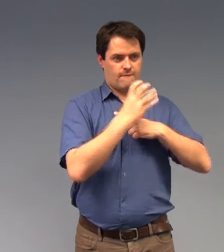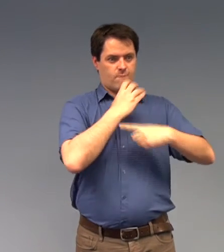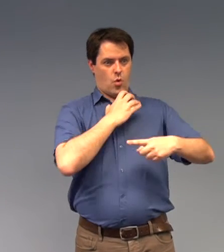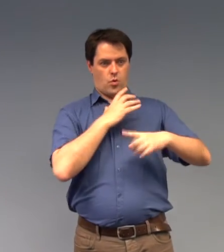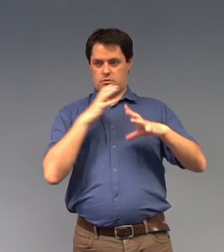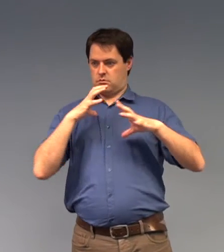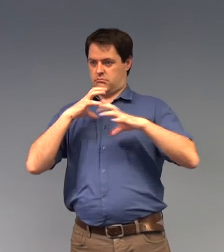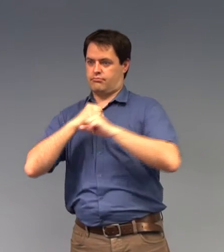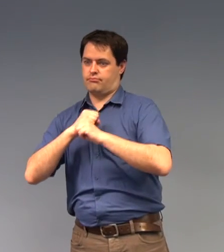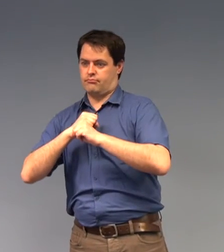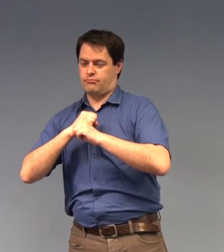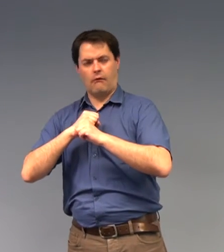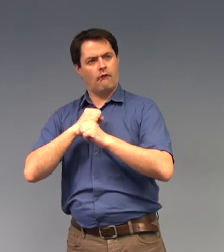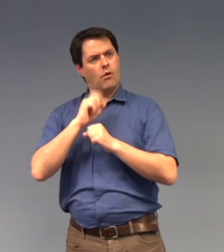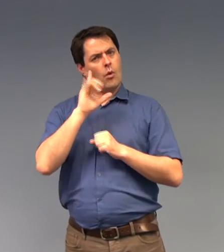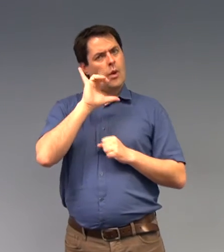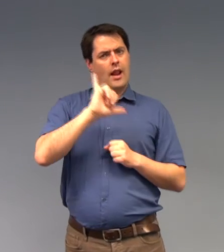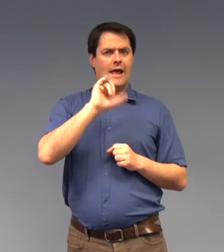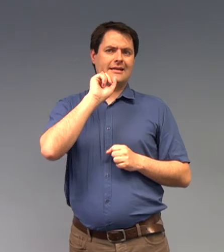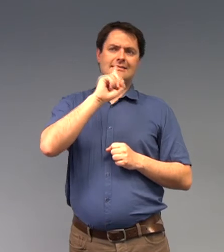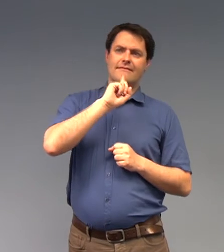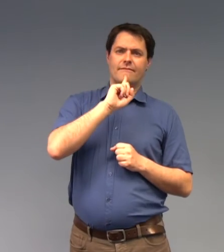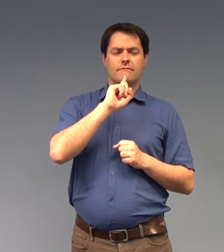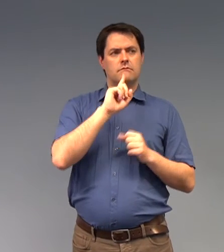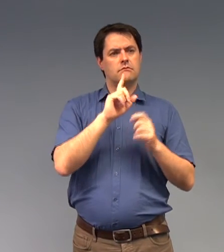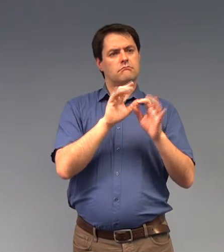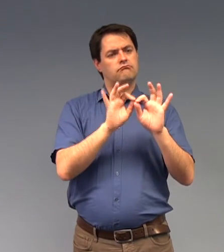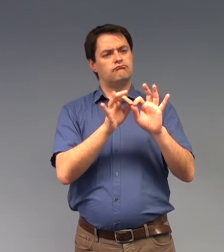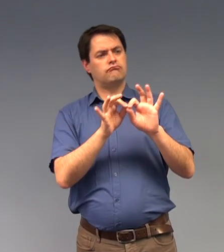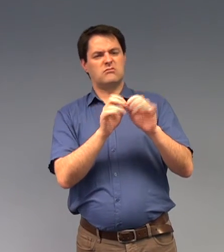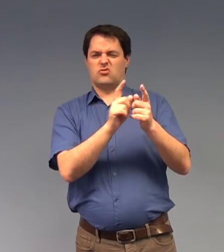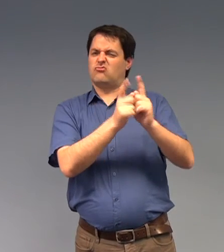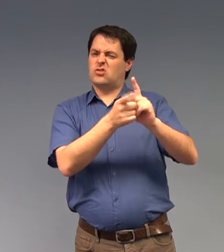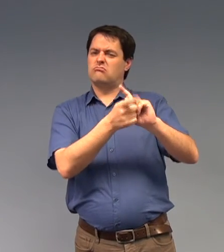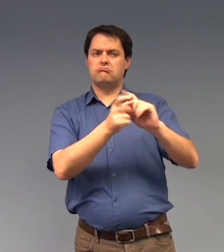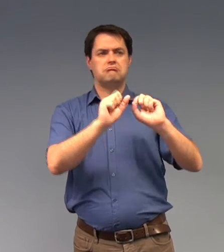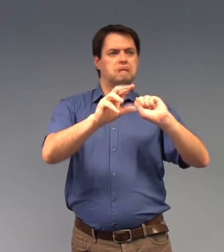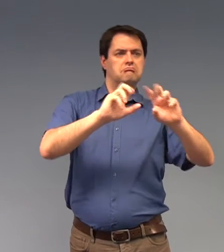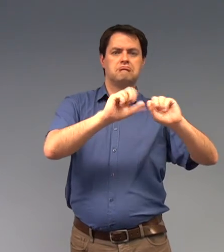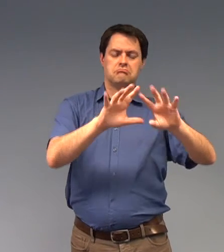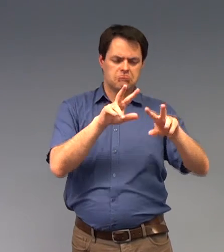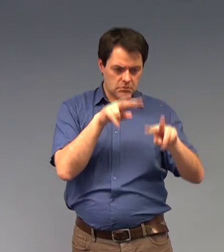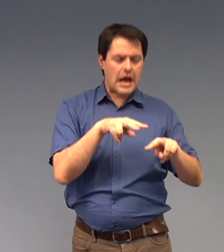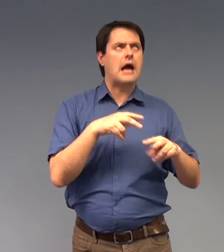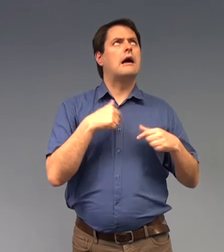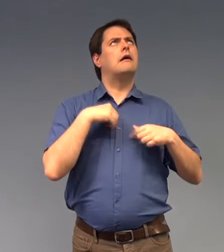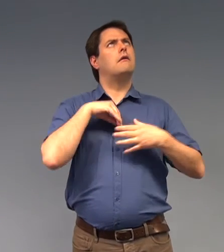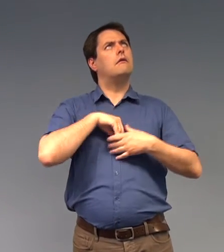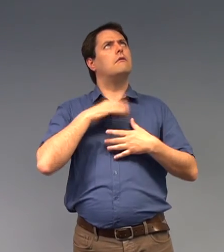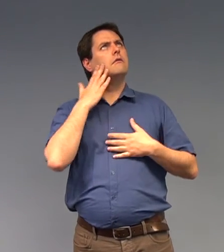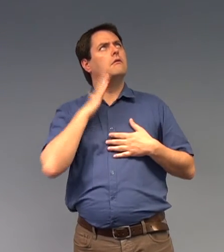So, when are we aware of when the language should be forcing us